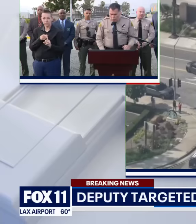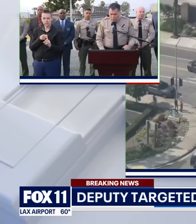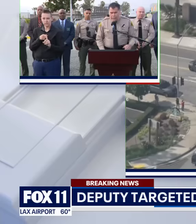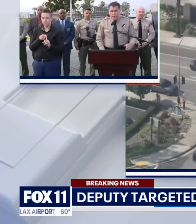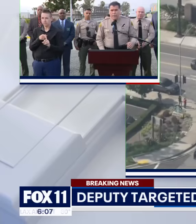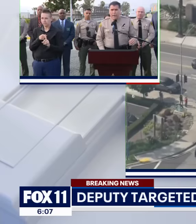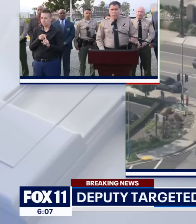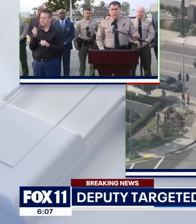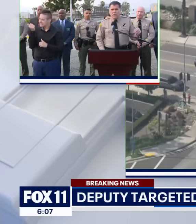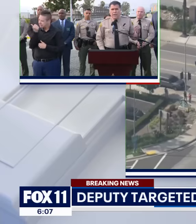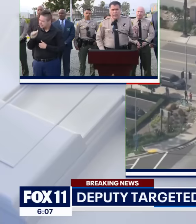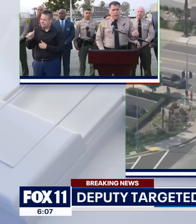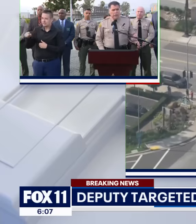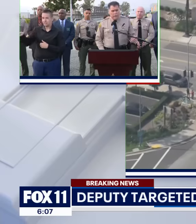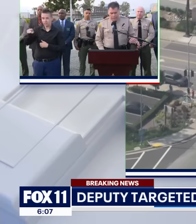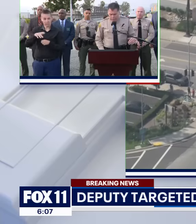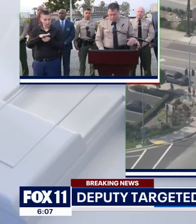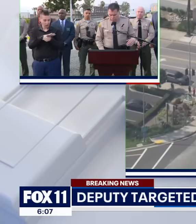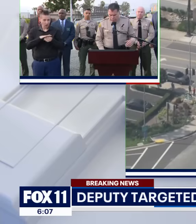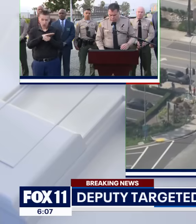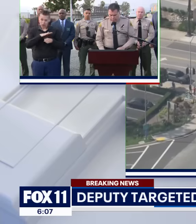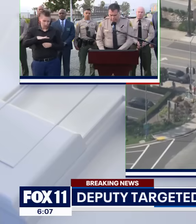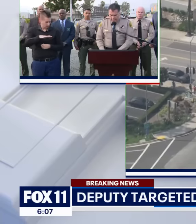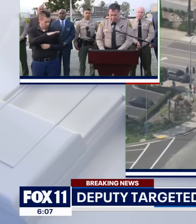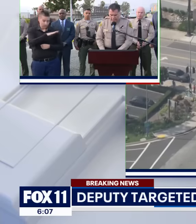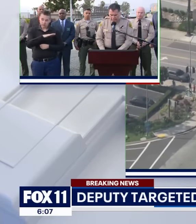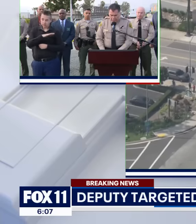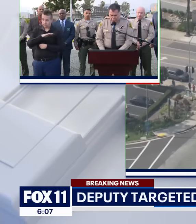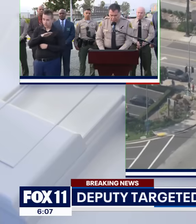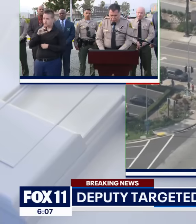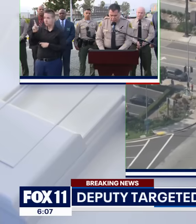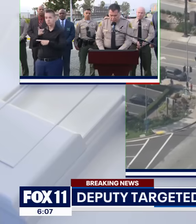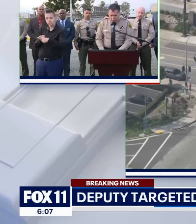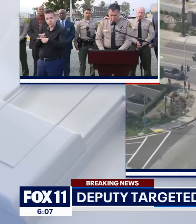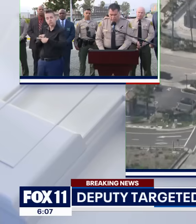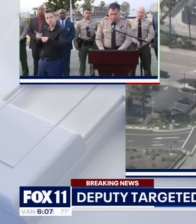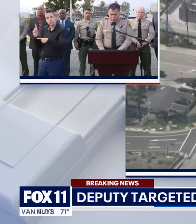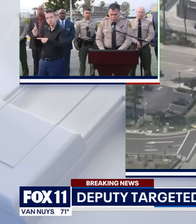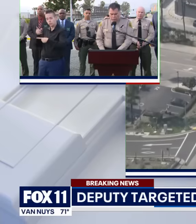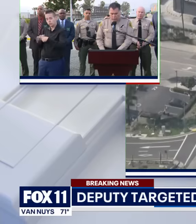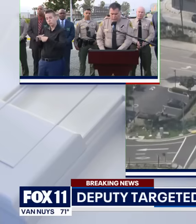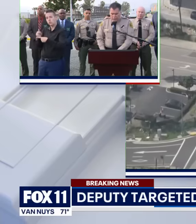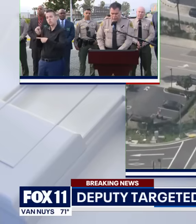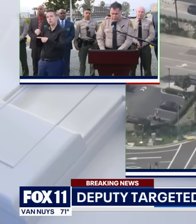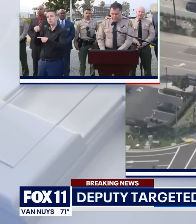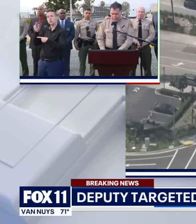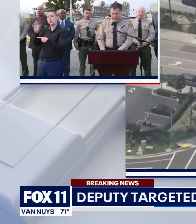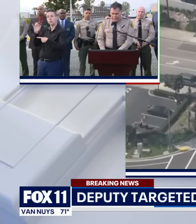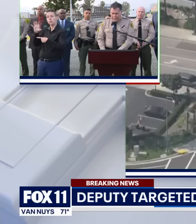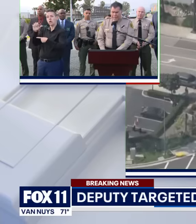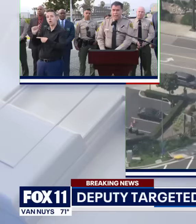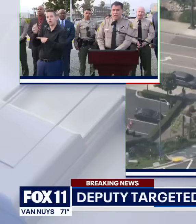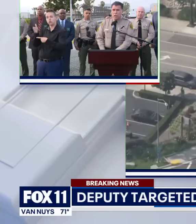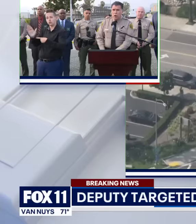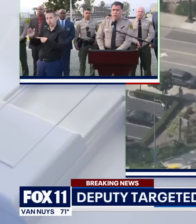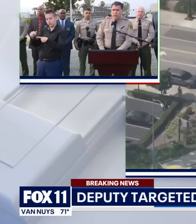are in the initial stages of this investigation and are